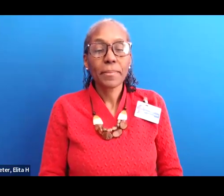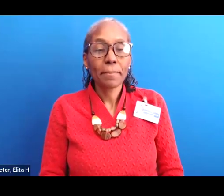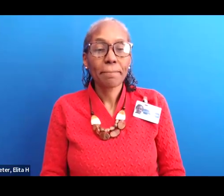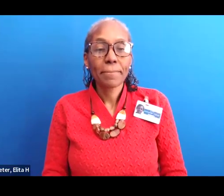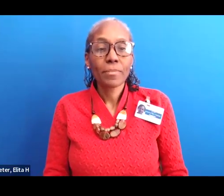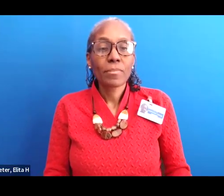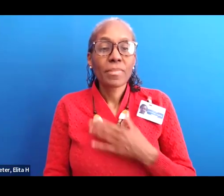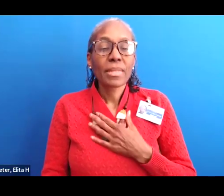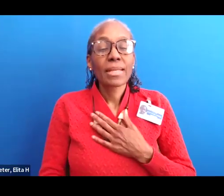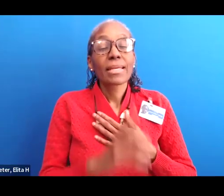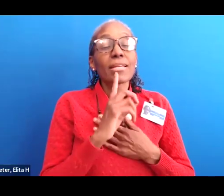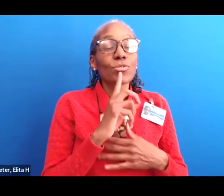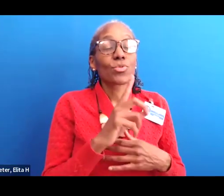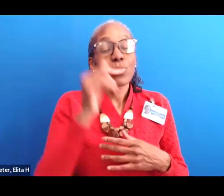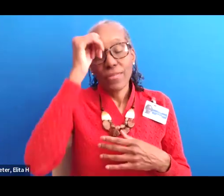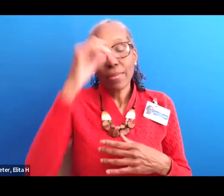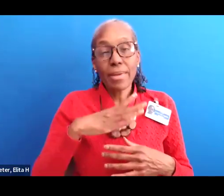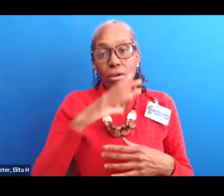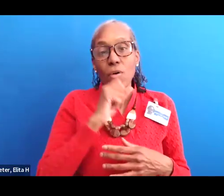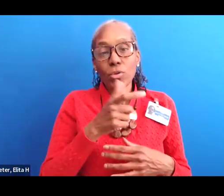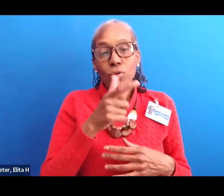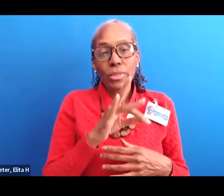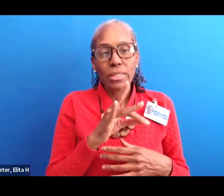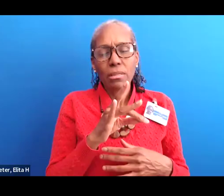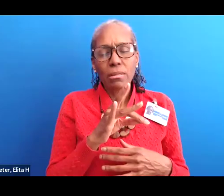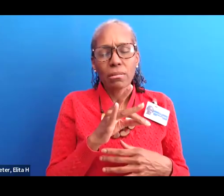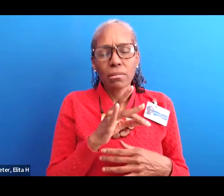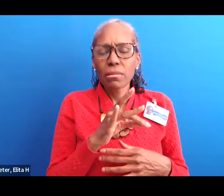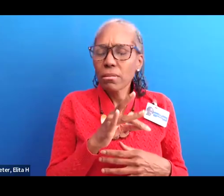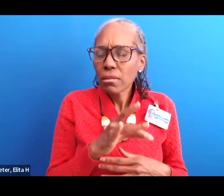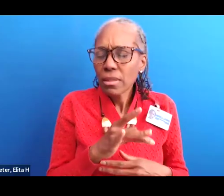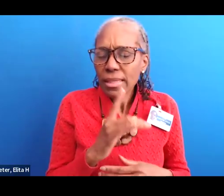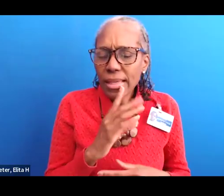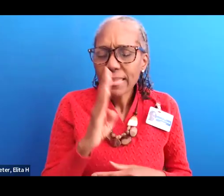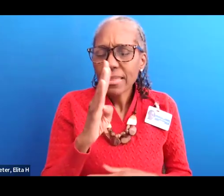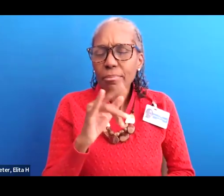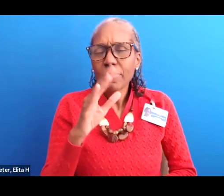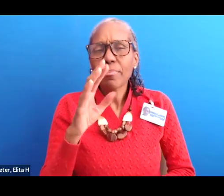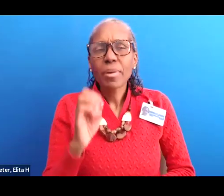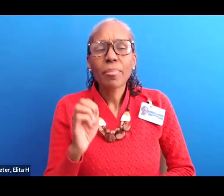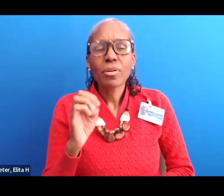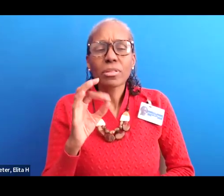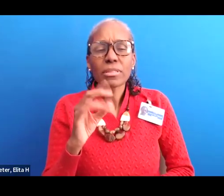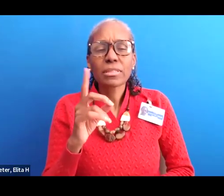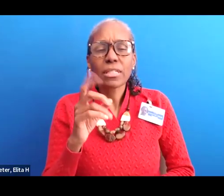Is it true that if a male, 28, has a thick, bubble dusters in their urine, that it's a sign of kidney trouble?